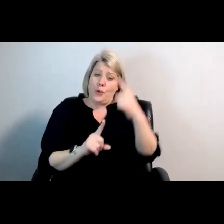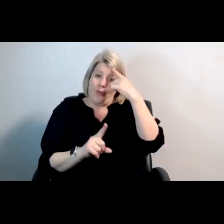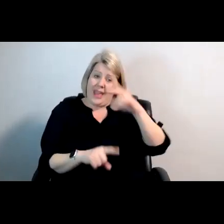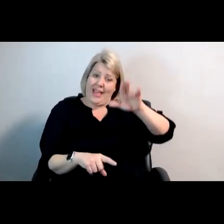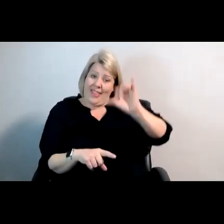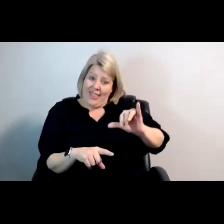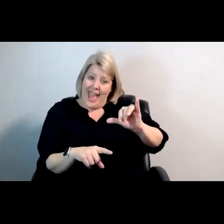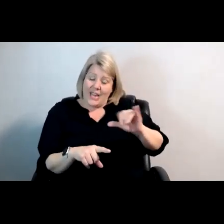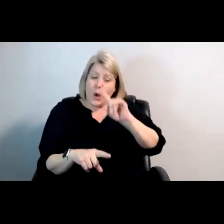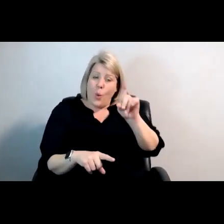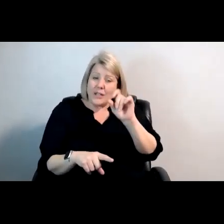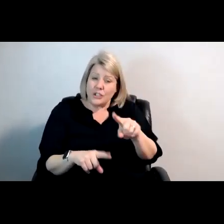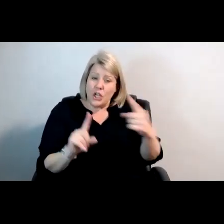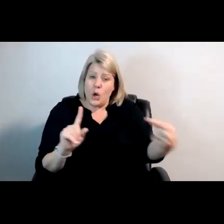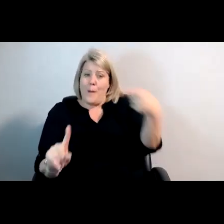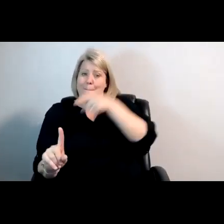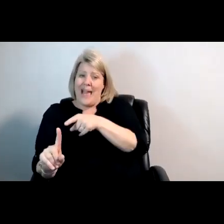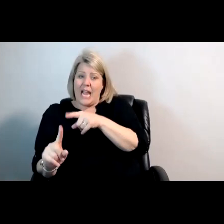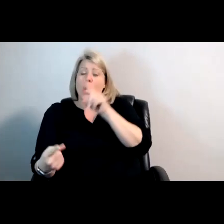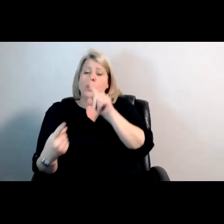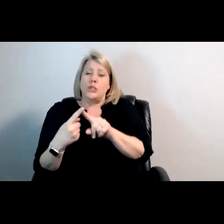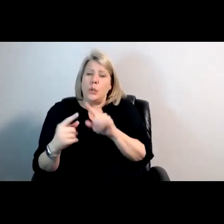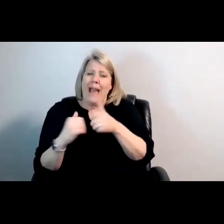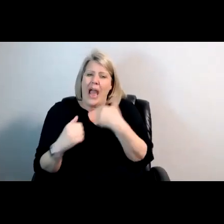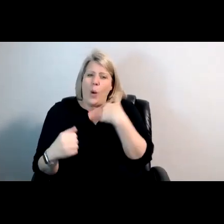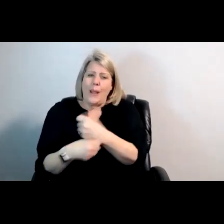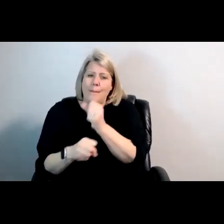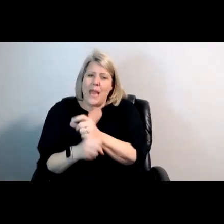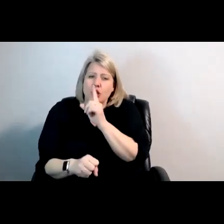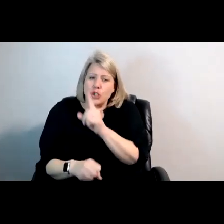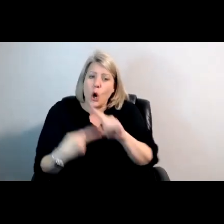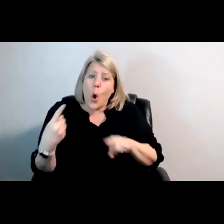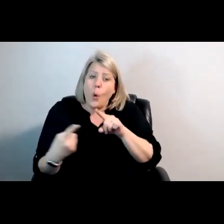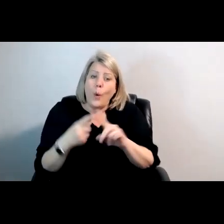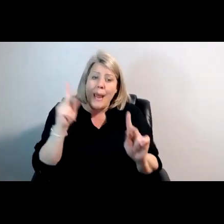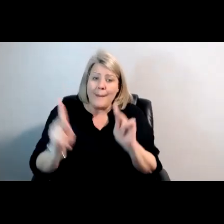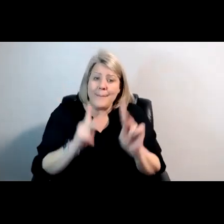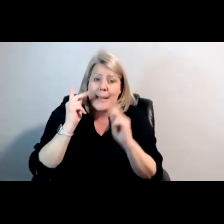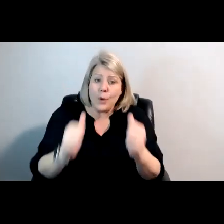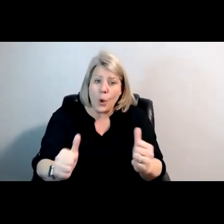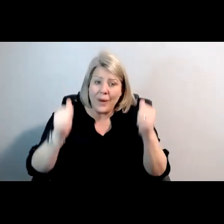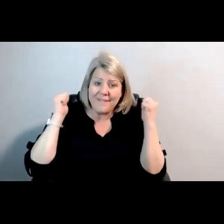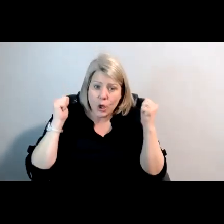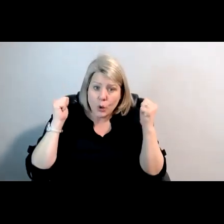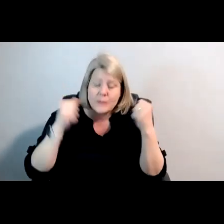to what we talked about before in terms of making sure when people refuse that they're understanding what they're refusing,